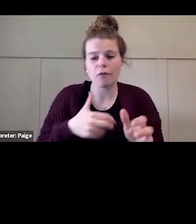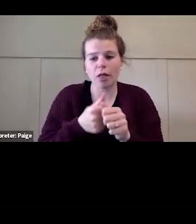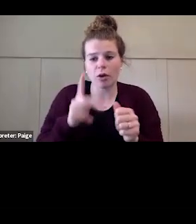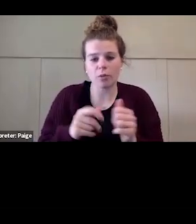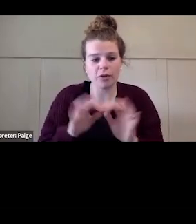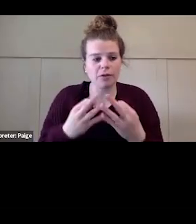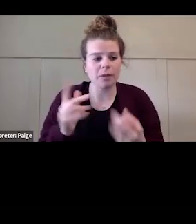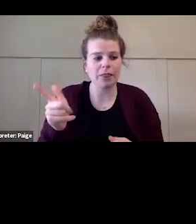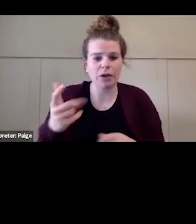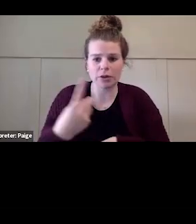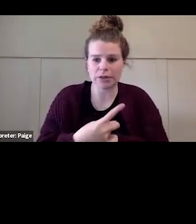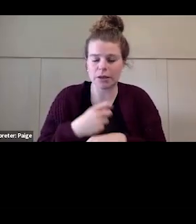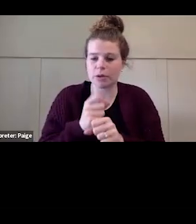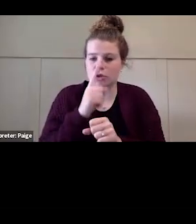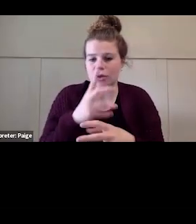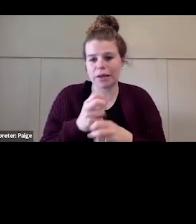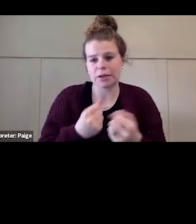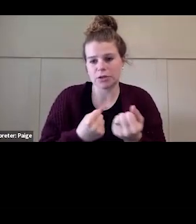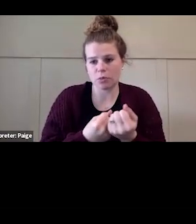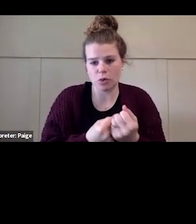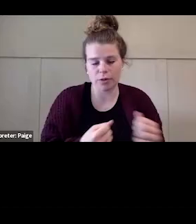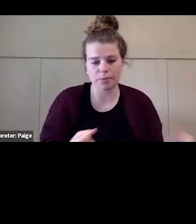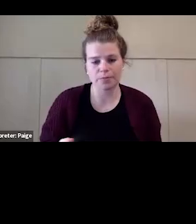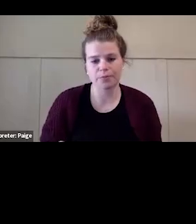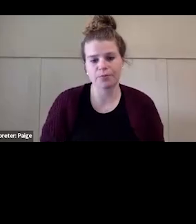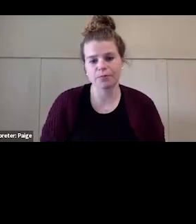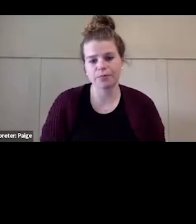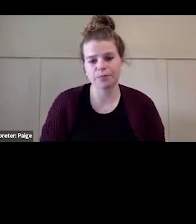to ensure they receive the support that they needed. And to the right of the slide,